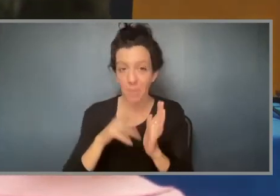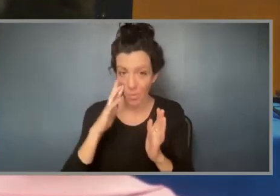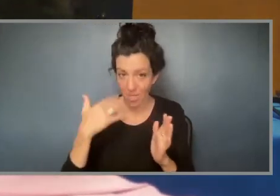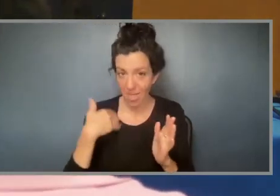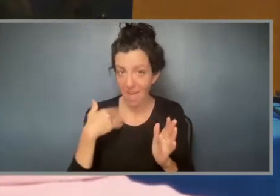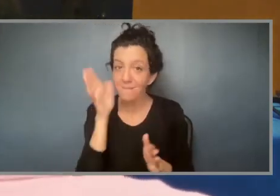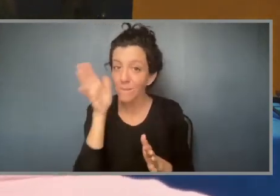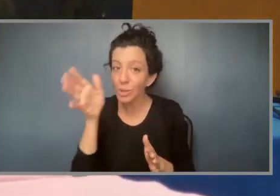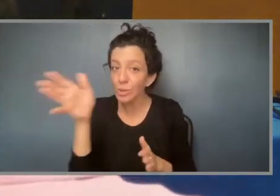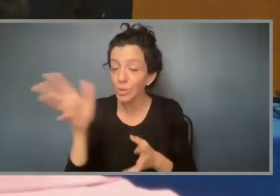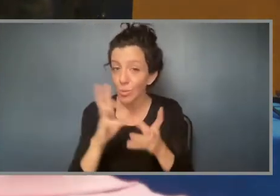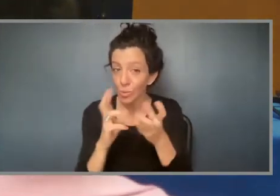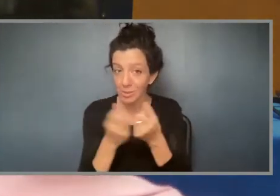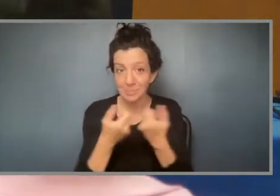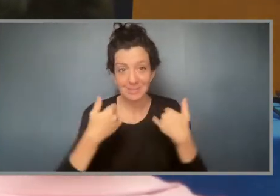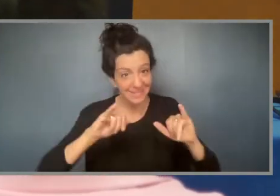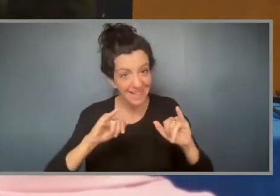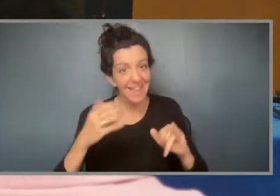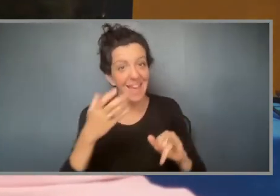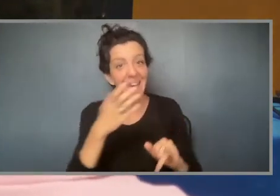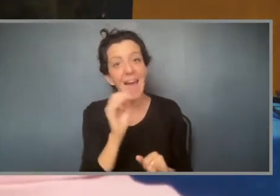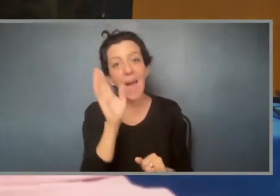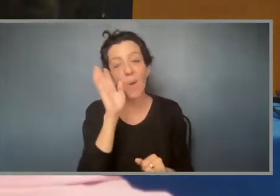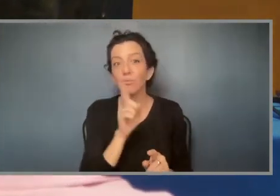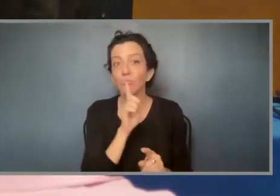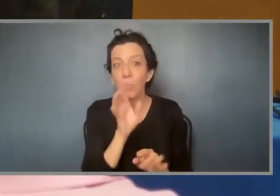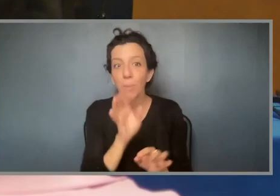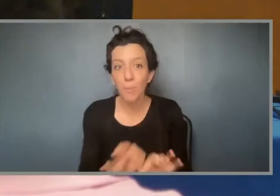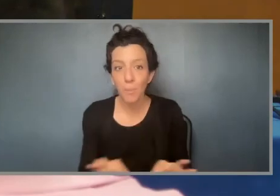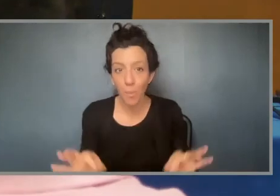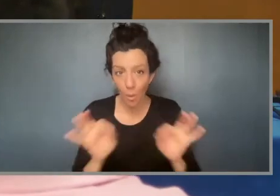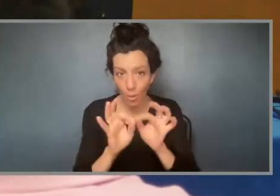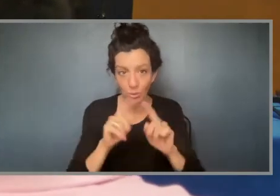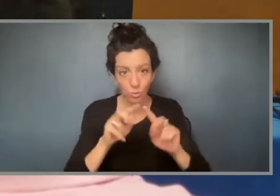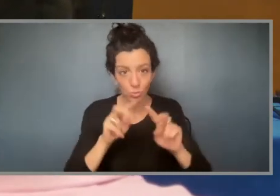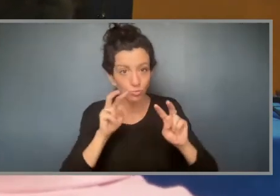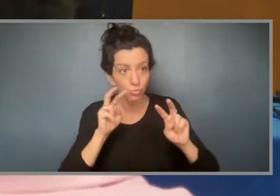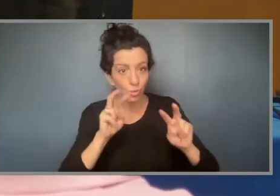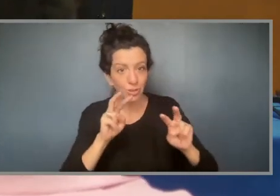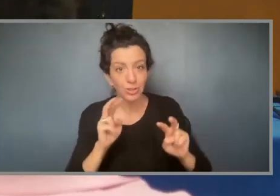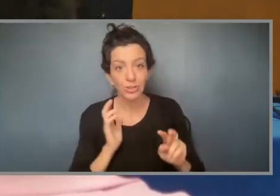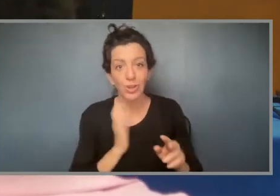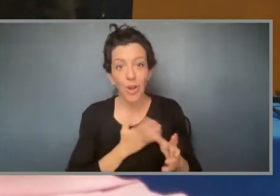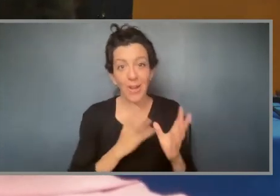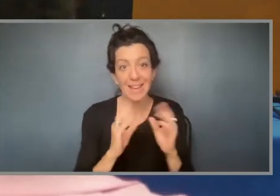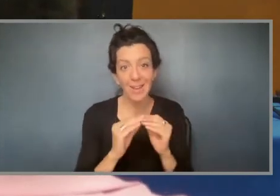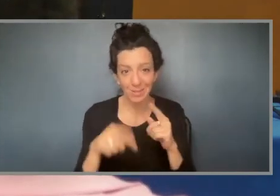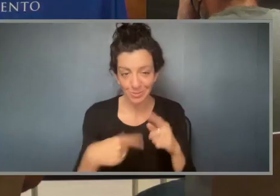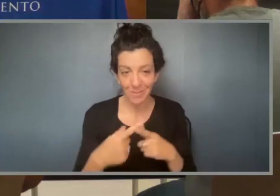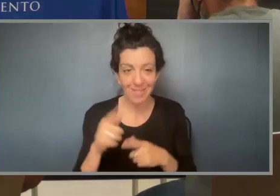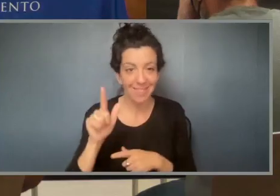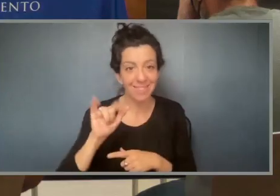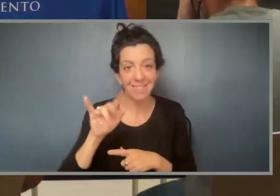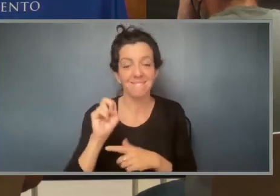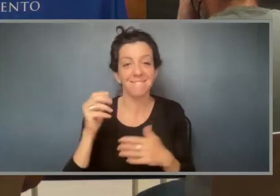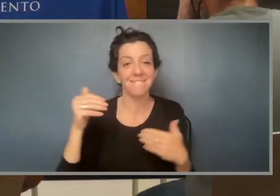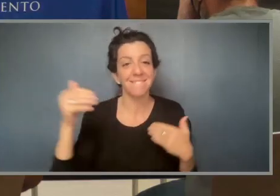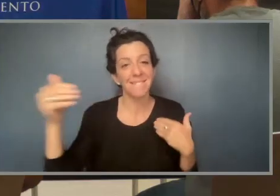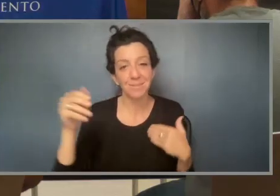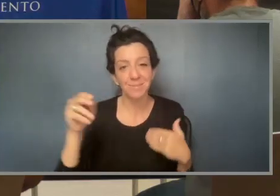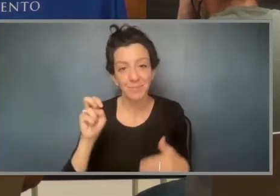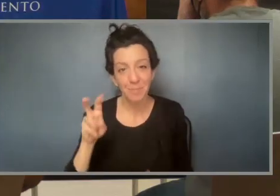Studio: workshop somewhere around the oak grove area, so there will still be future workshops and also again, it